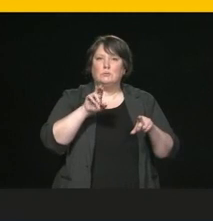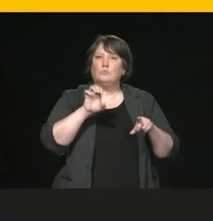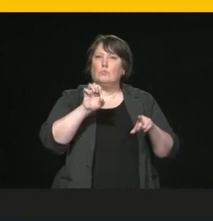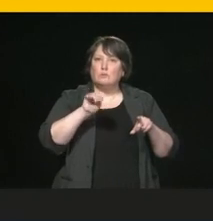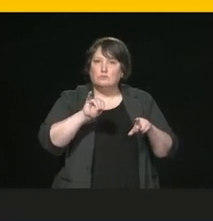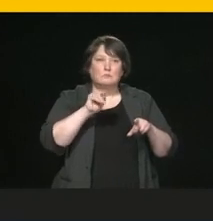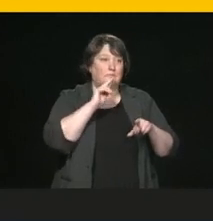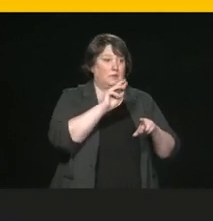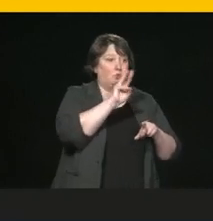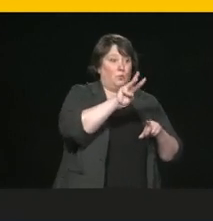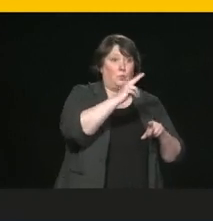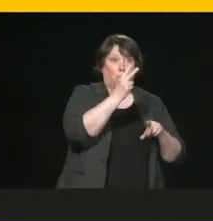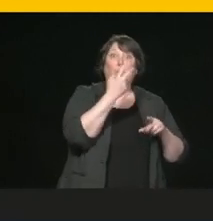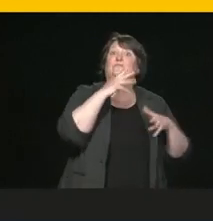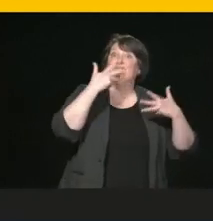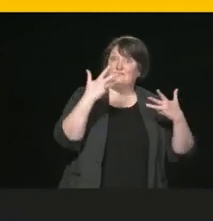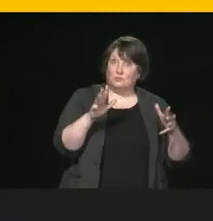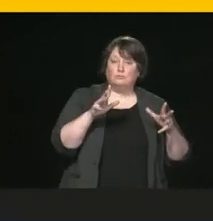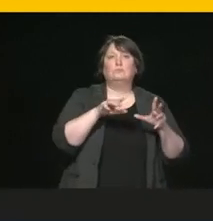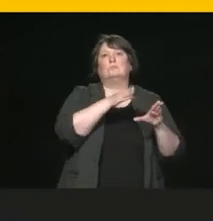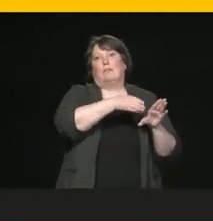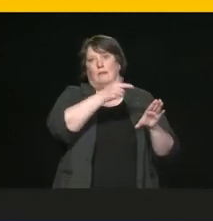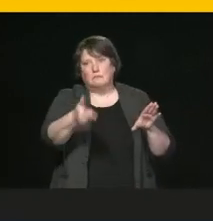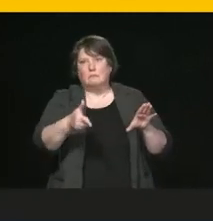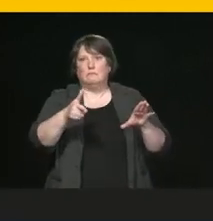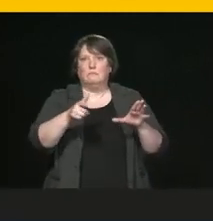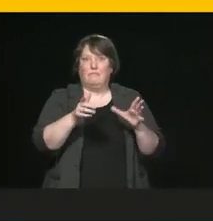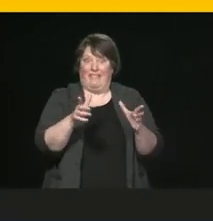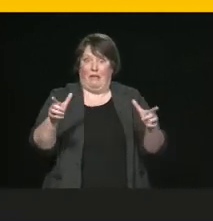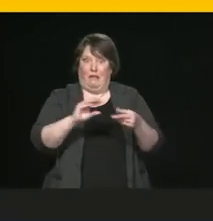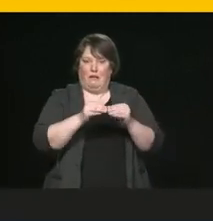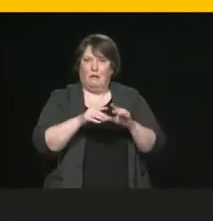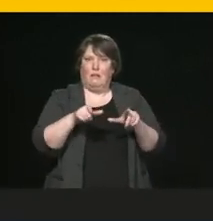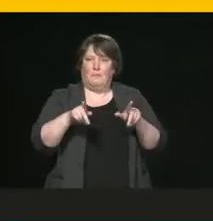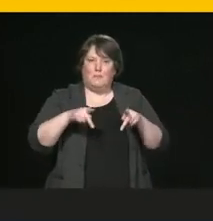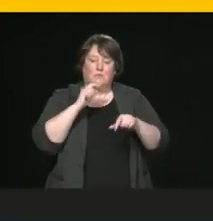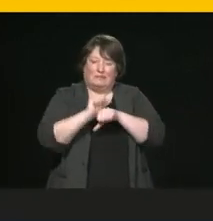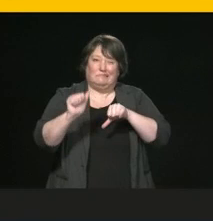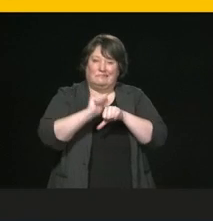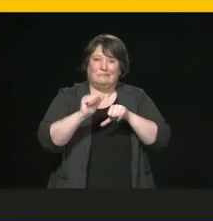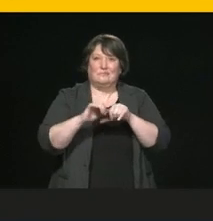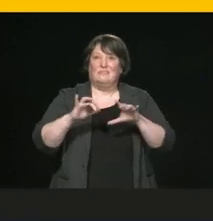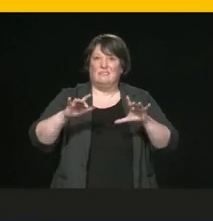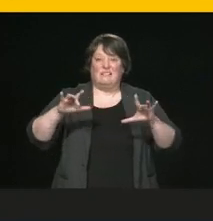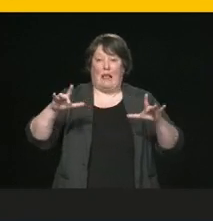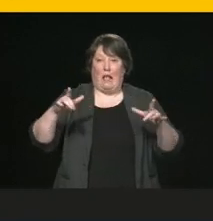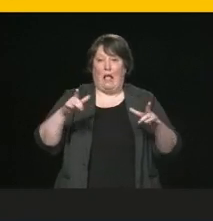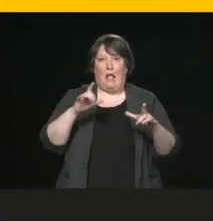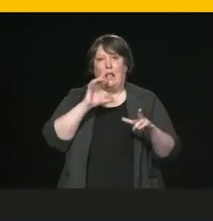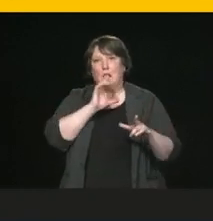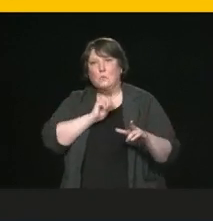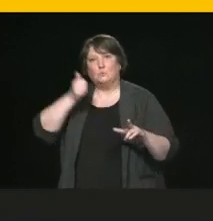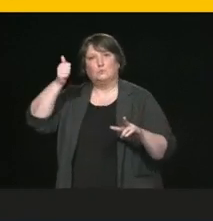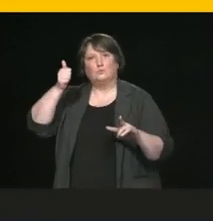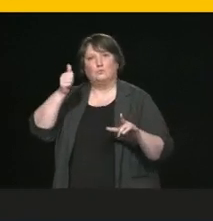PEOPLE WHO GREW UP AND FOUGHT IN WORLD WAR II. RIGHT ACROSS THE COUNTRY, THE